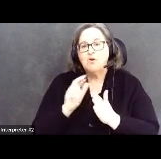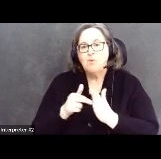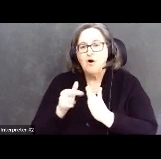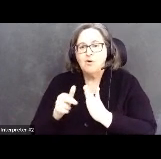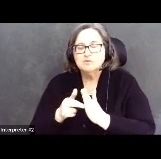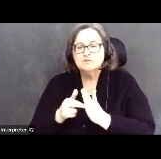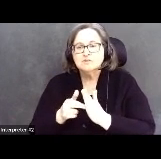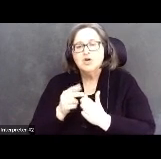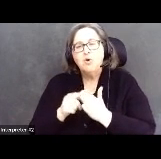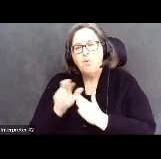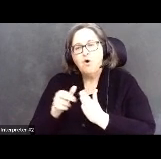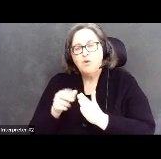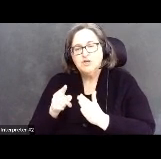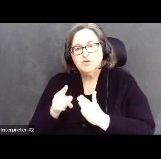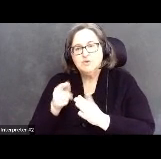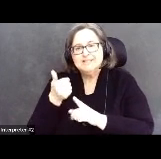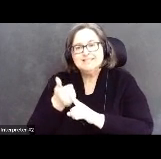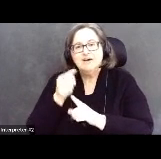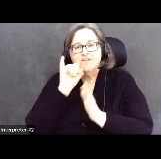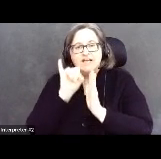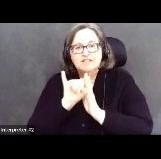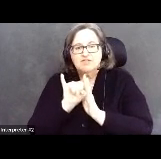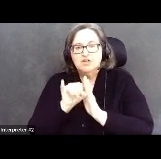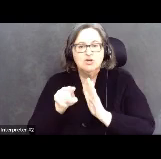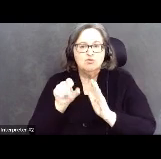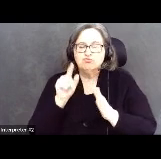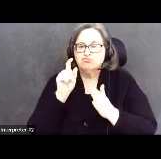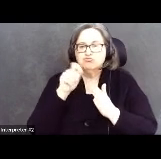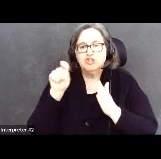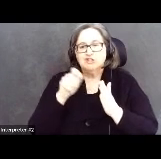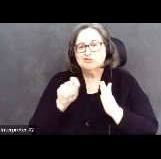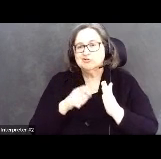In what roles do yourself identify? And you can check as many of these as you like,